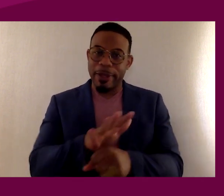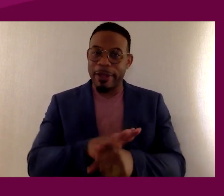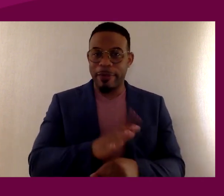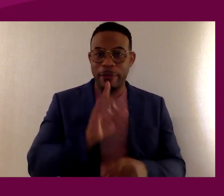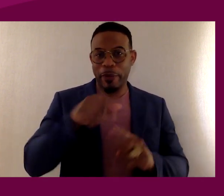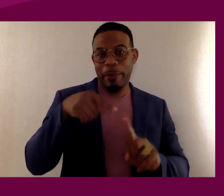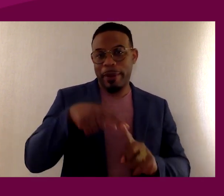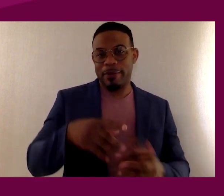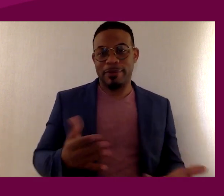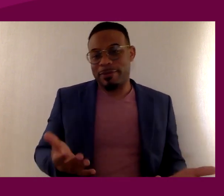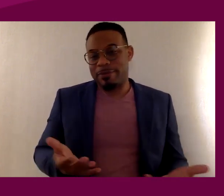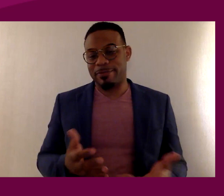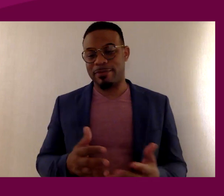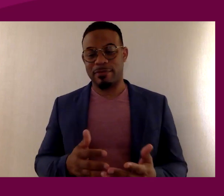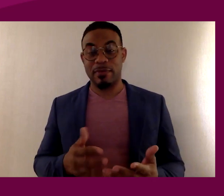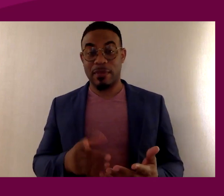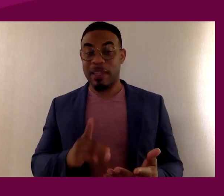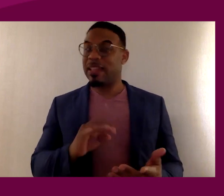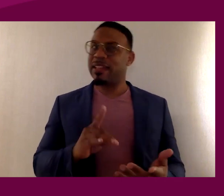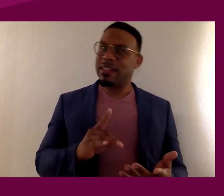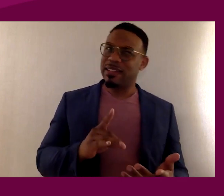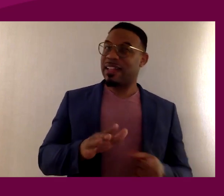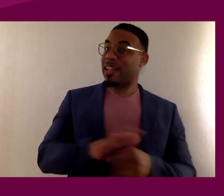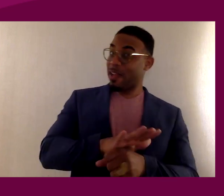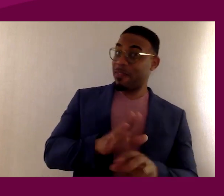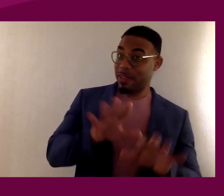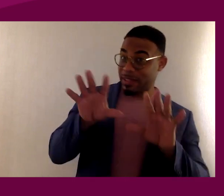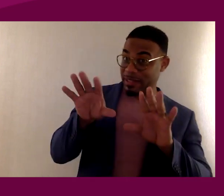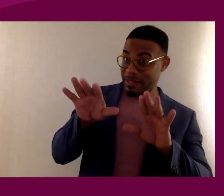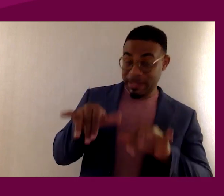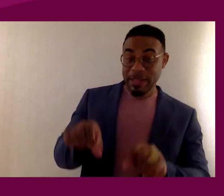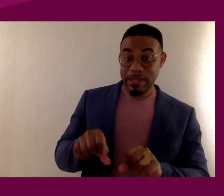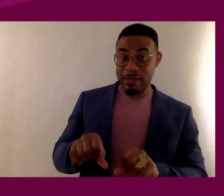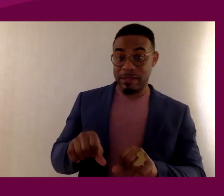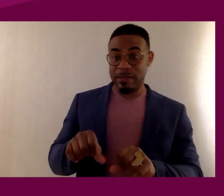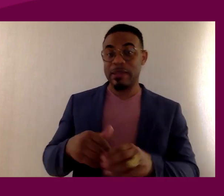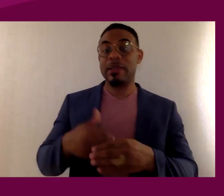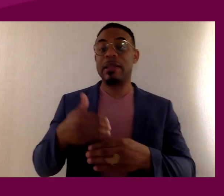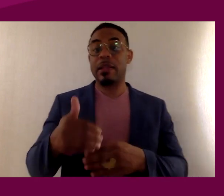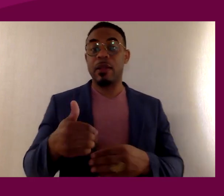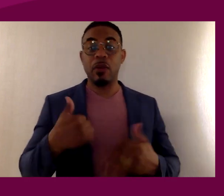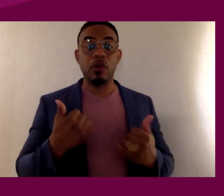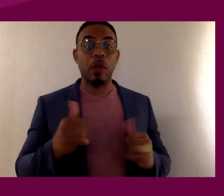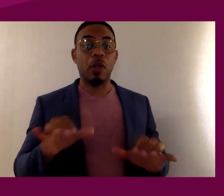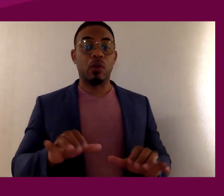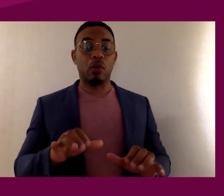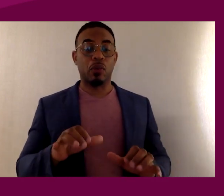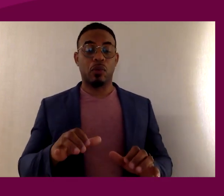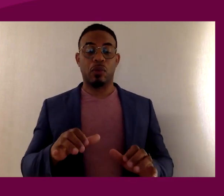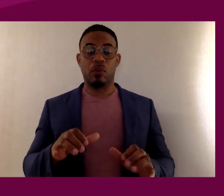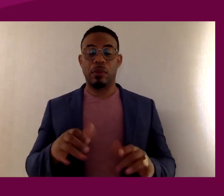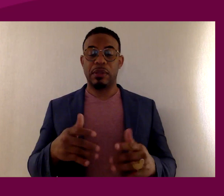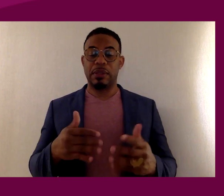not like the newspapers were talking about it so much. They did cover it though. And the next thing